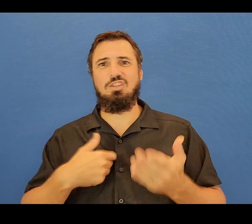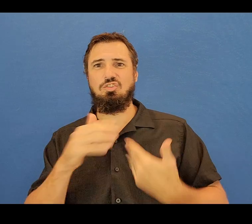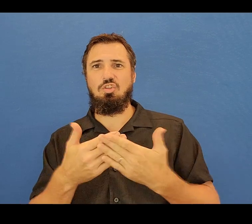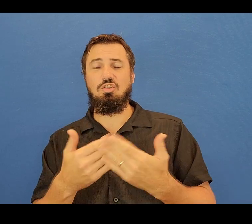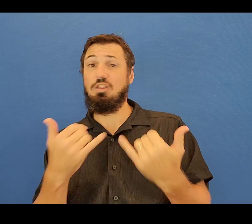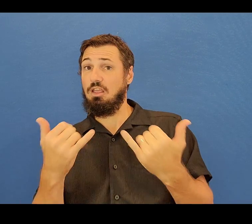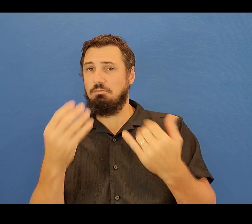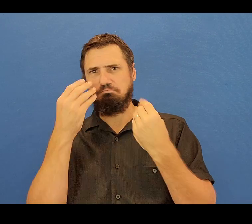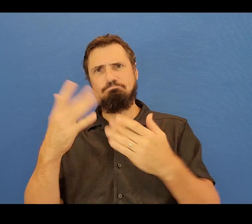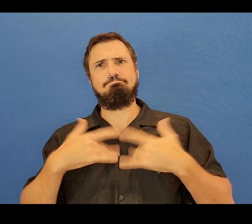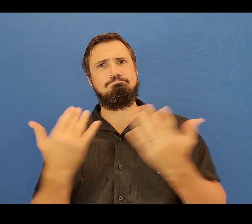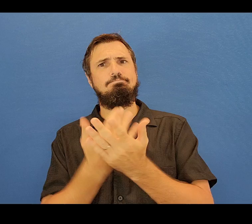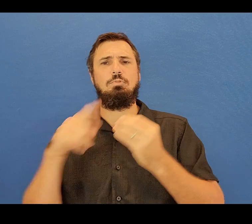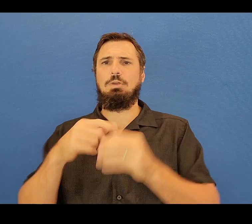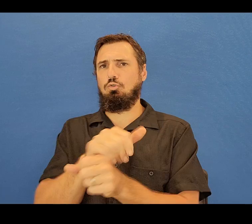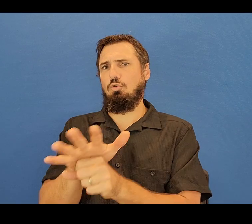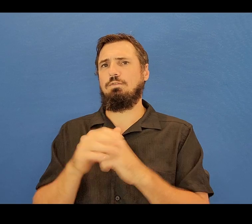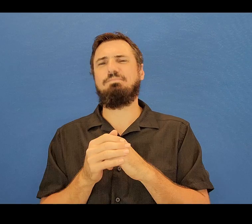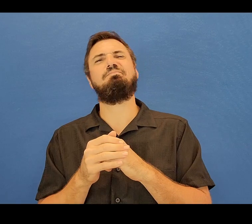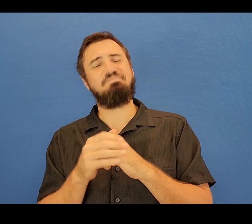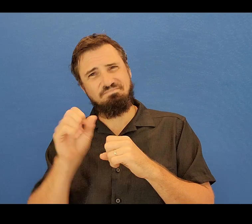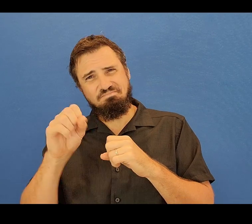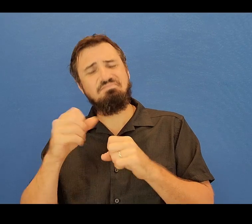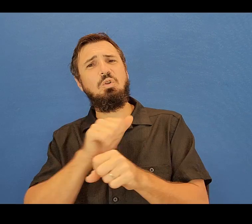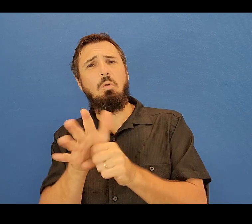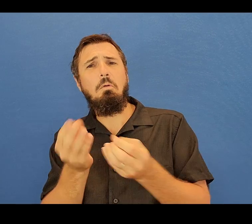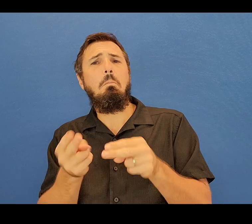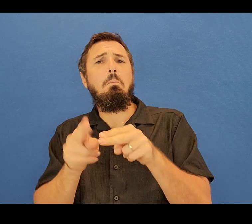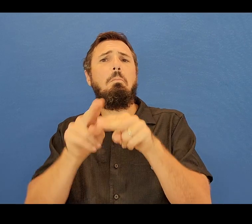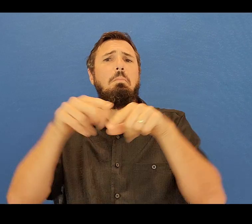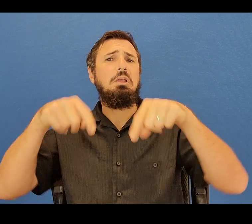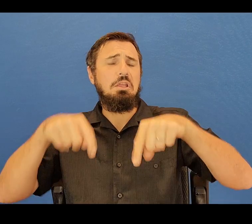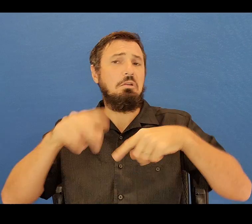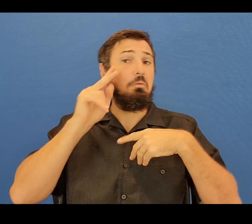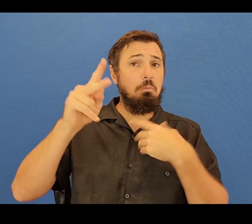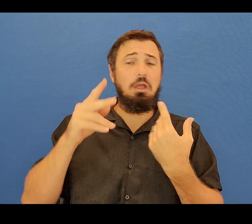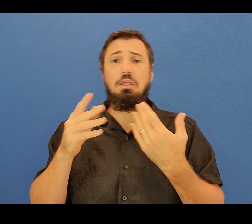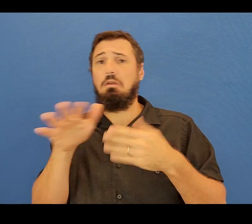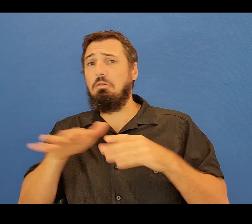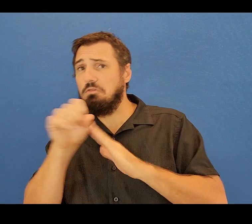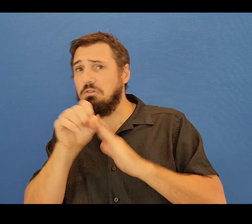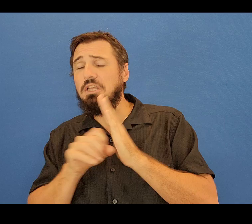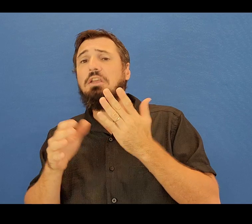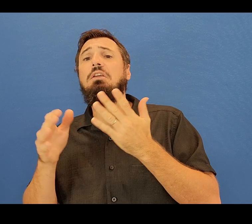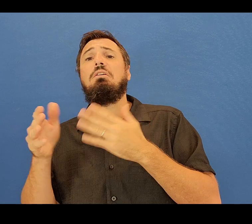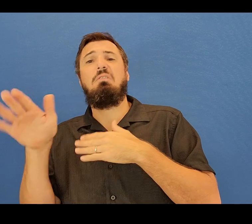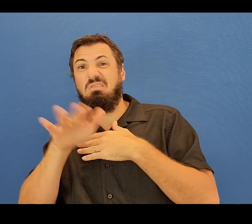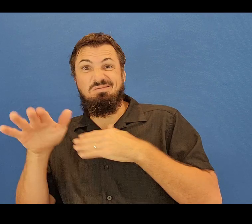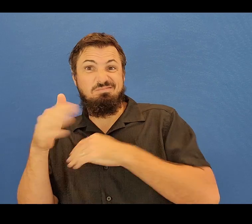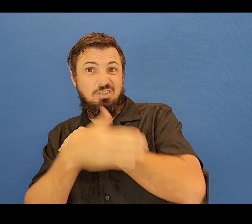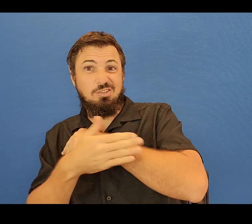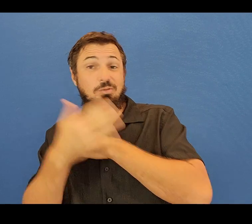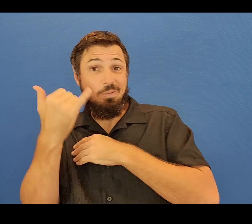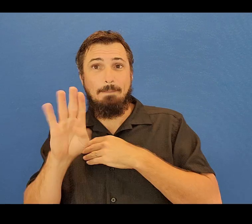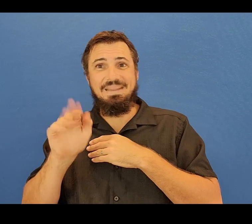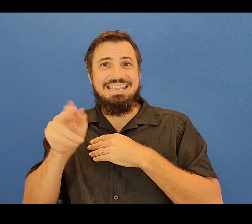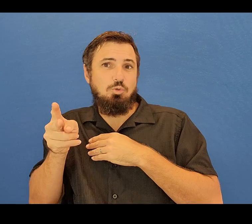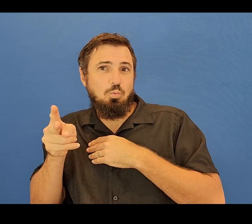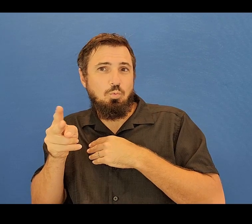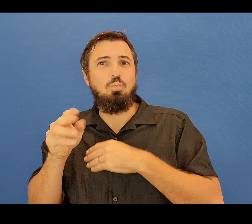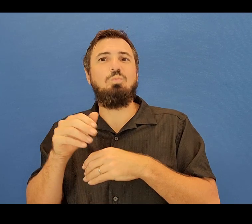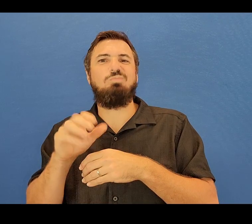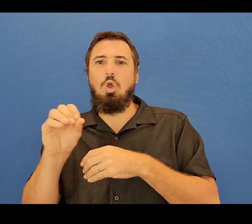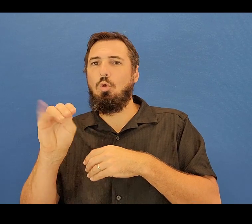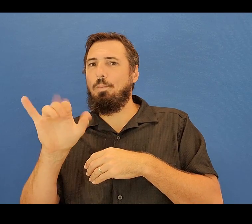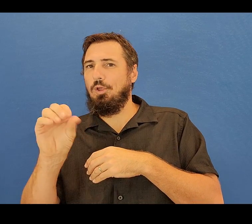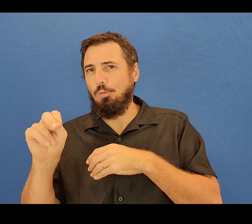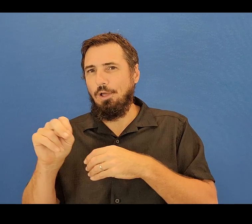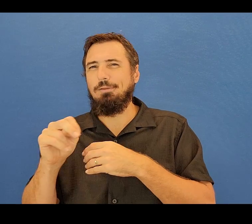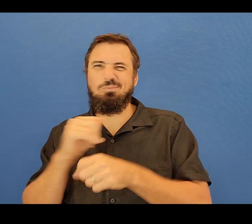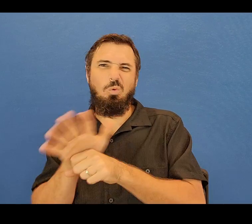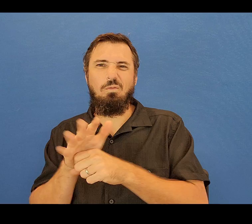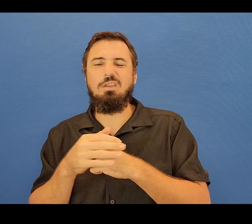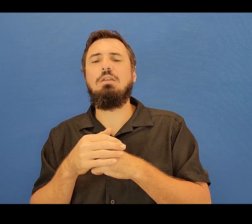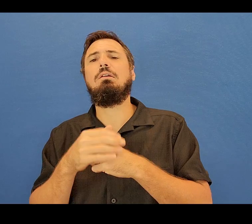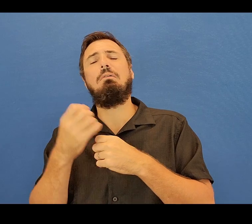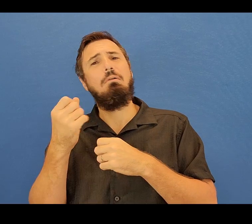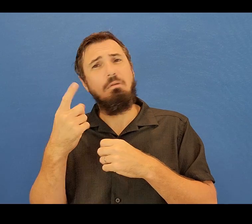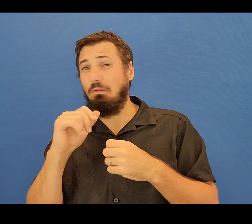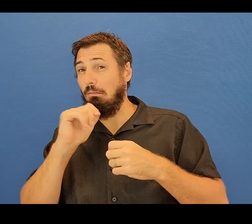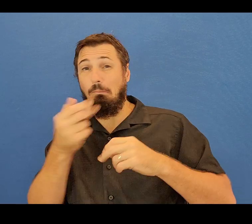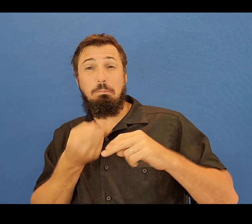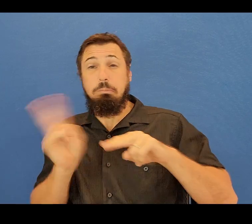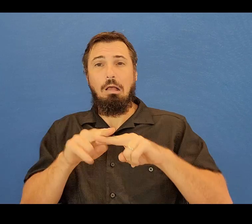Now for an update on COVID-19... Cases are rising on Kaua‘i, statewide and nationally, likely due to the BA2 omicron subvariant. Thankfully, cases are not spiking at the levels we have seen in the